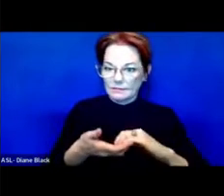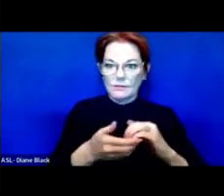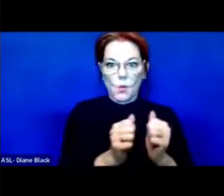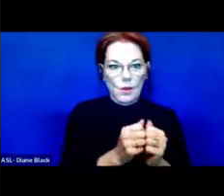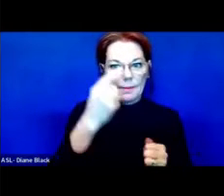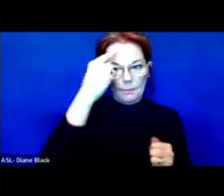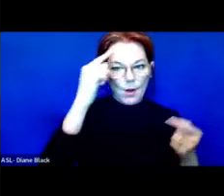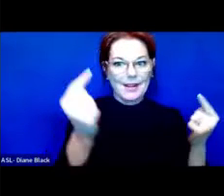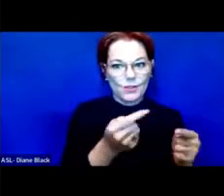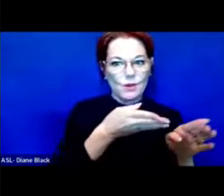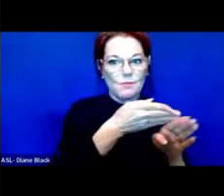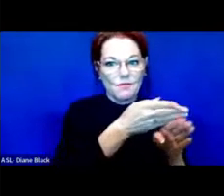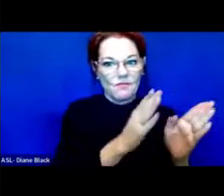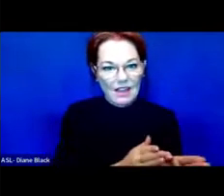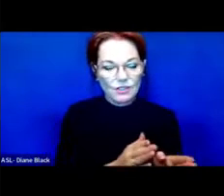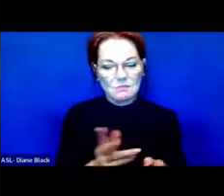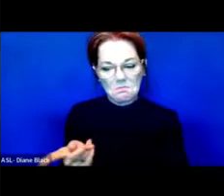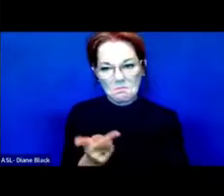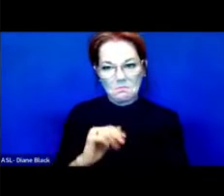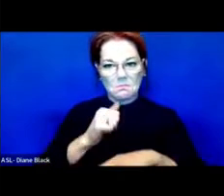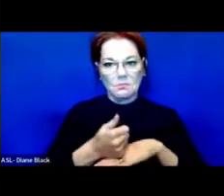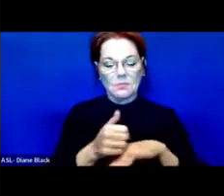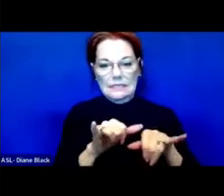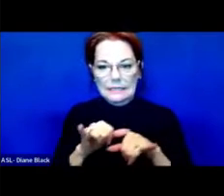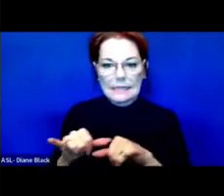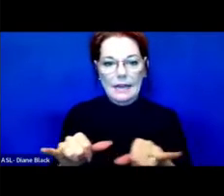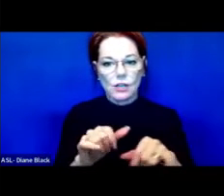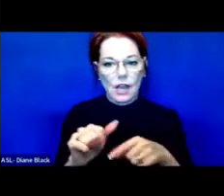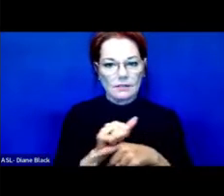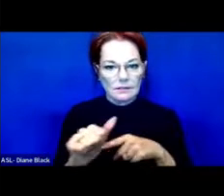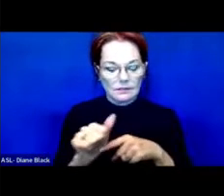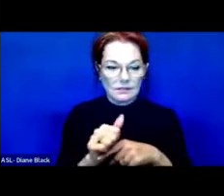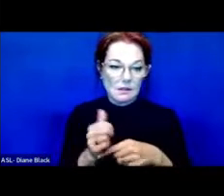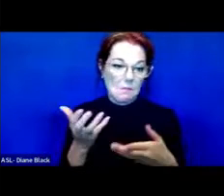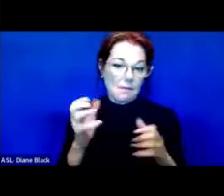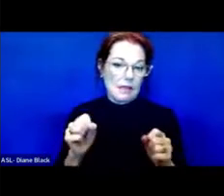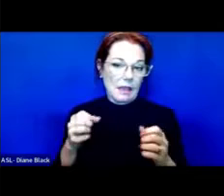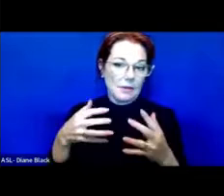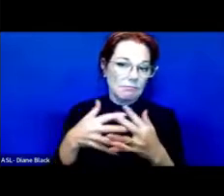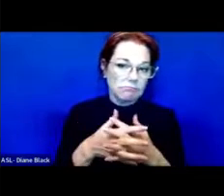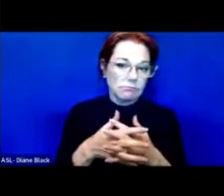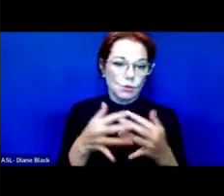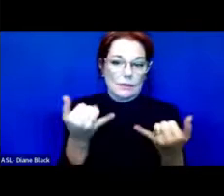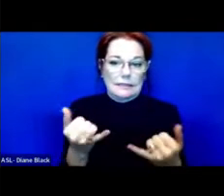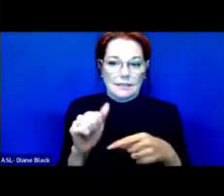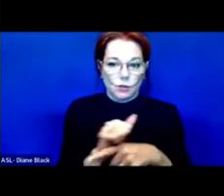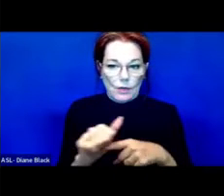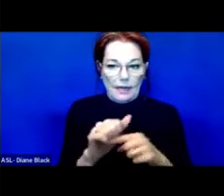develop a standardized training model that can either get incorporated into existing training curricula or be